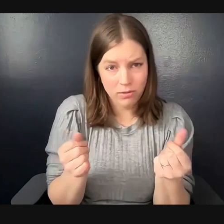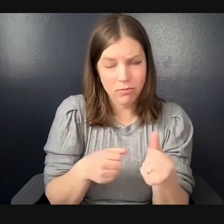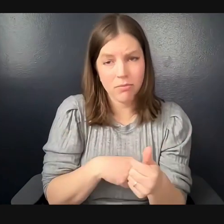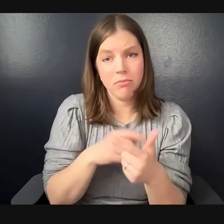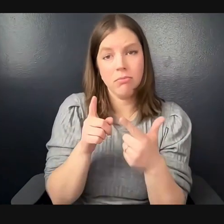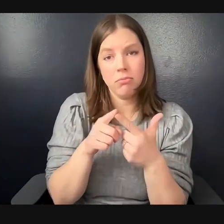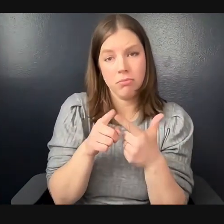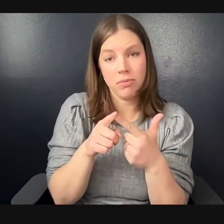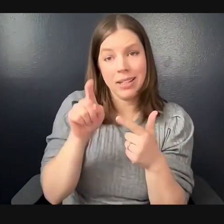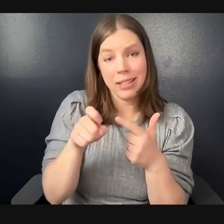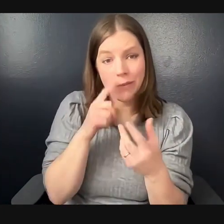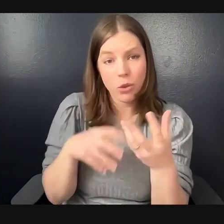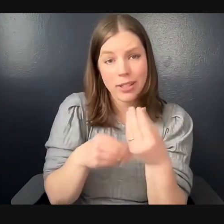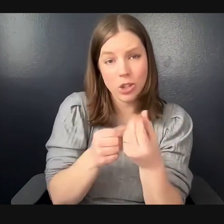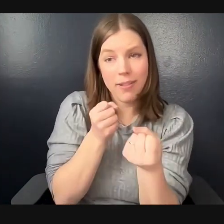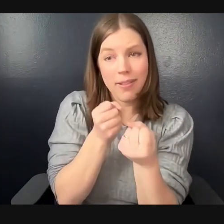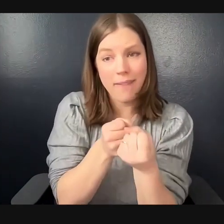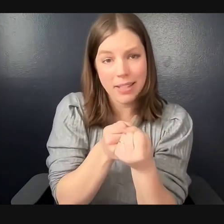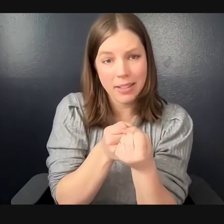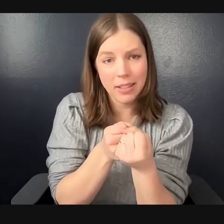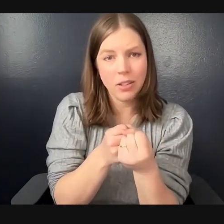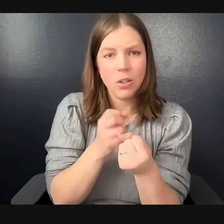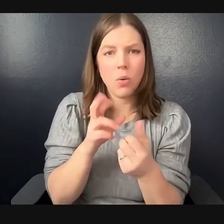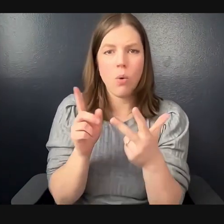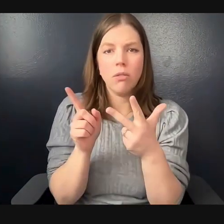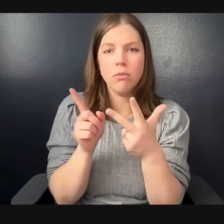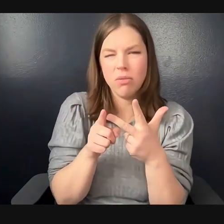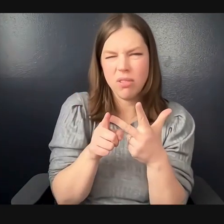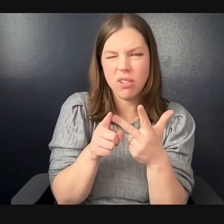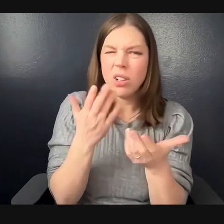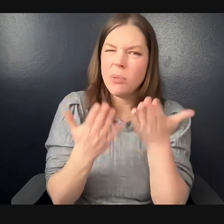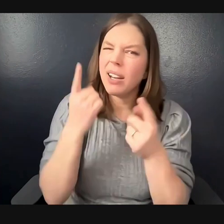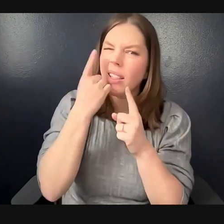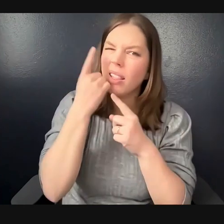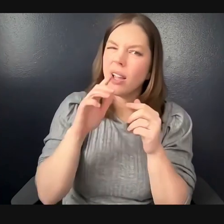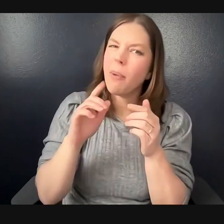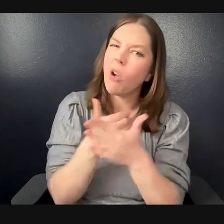Ideally, a resolution will be resolved, or you may need additional advocacy.